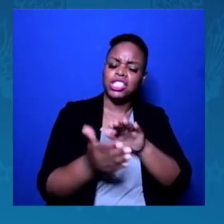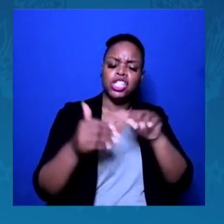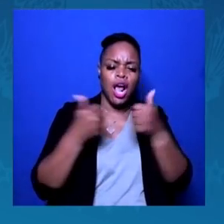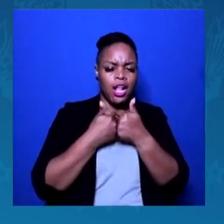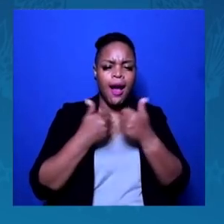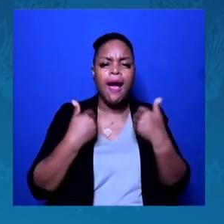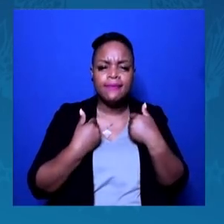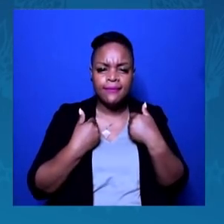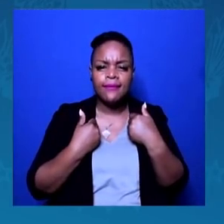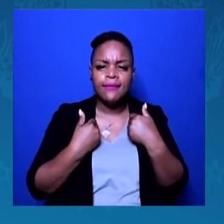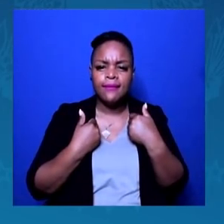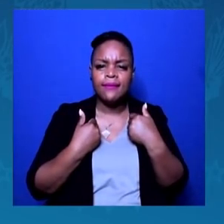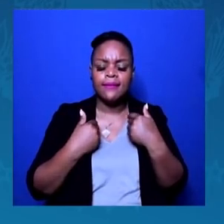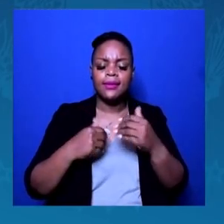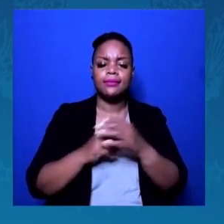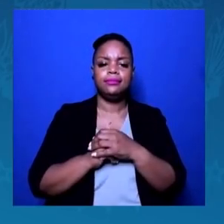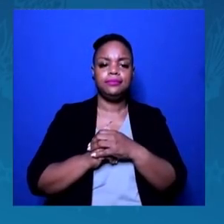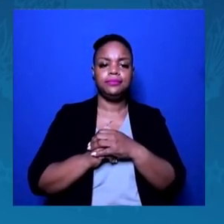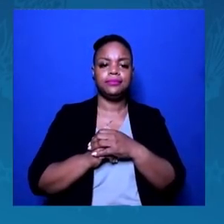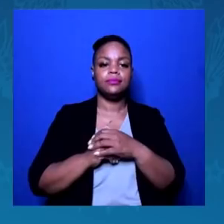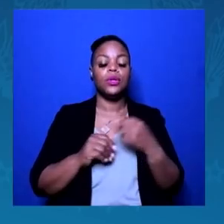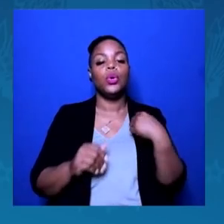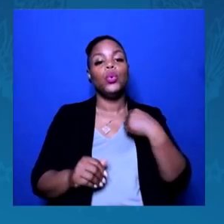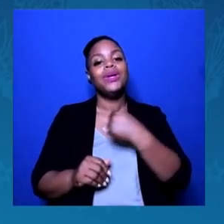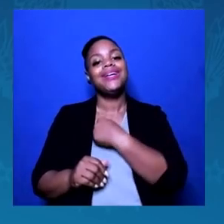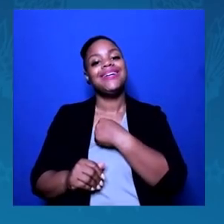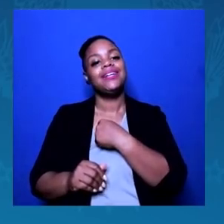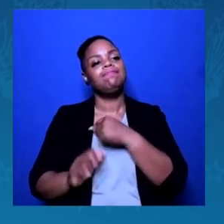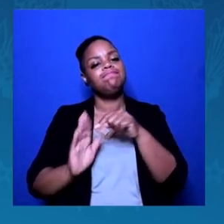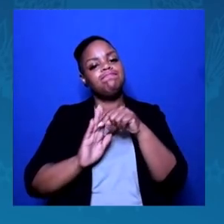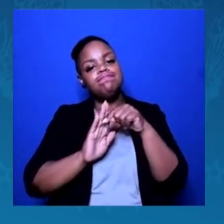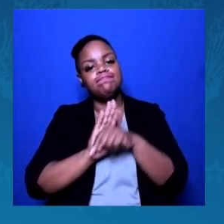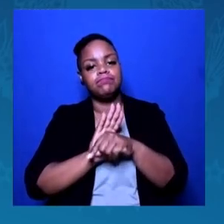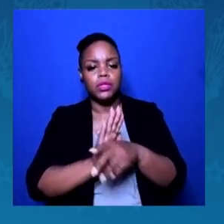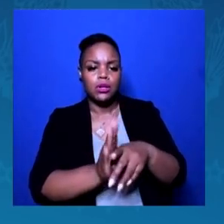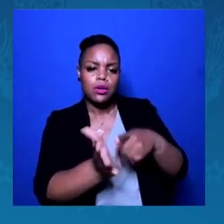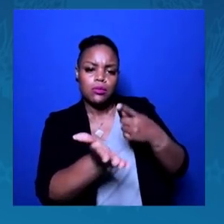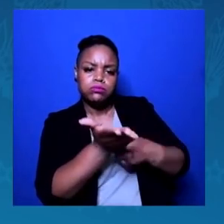and a joining of perspective during the meetings that we held here,